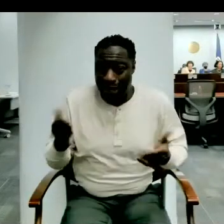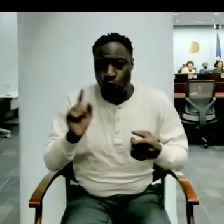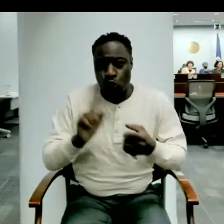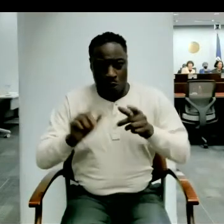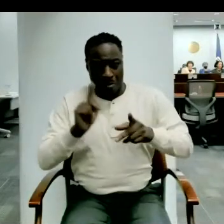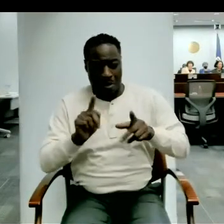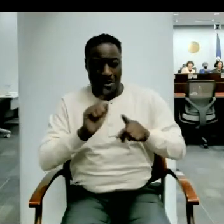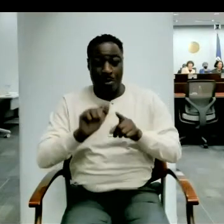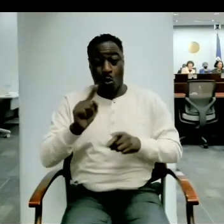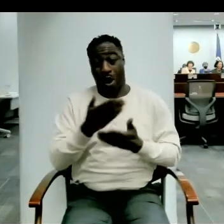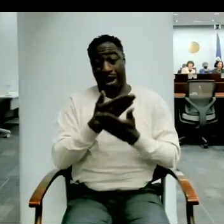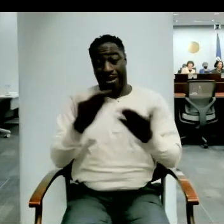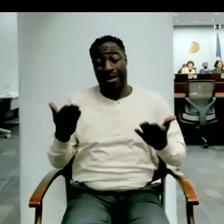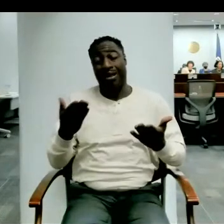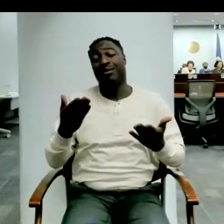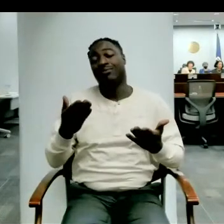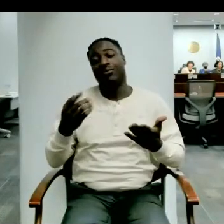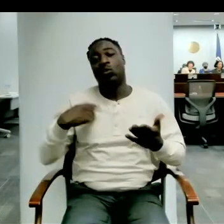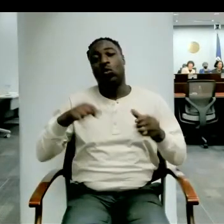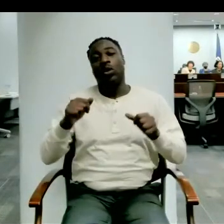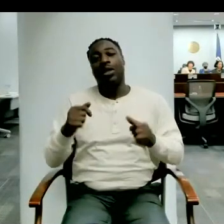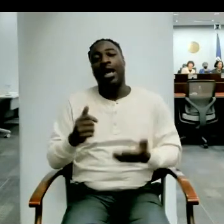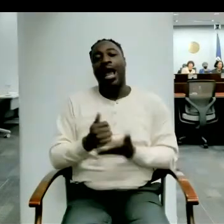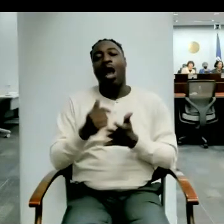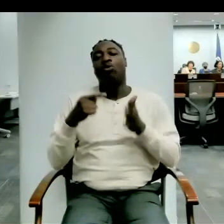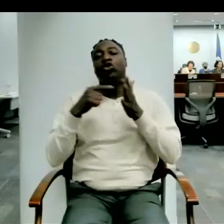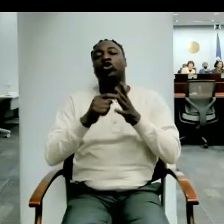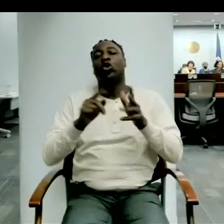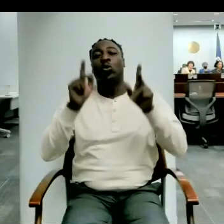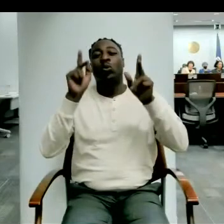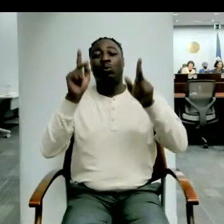of the things that can help do is show employers where there may be implicit biases that they are